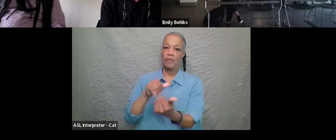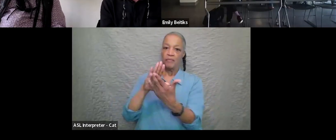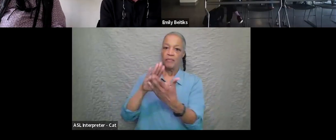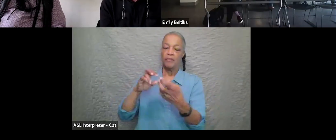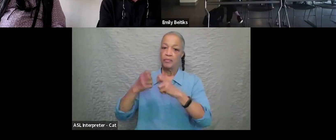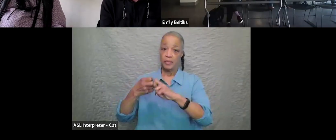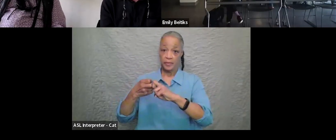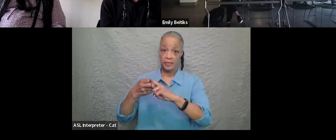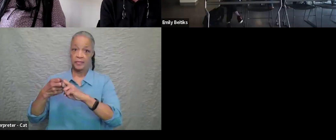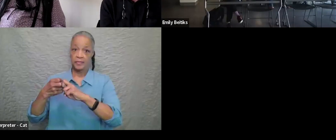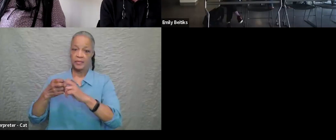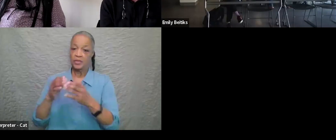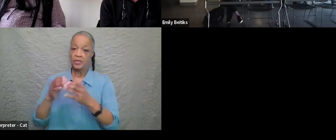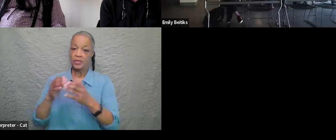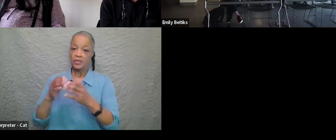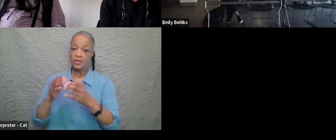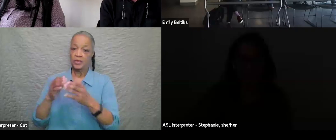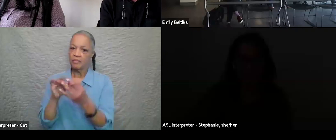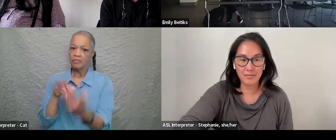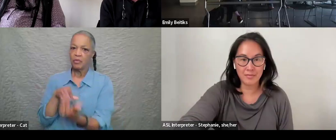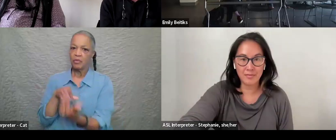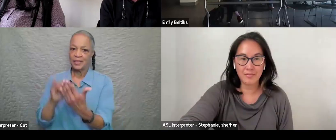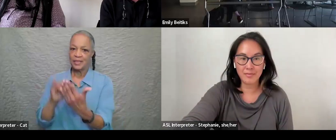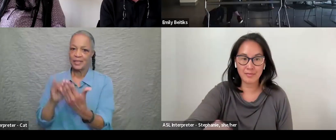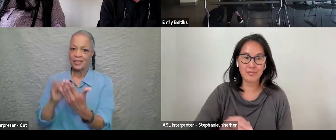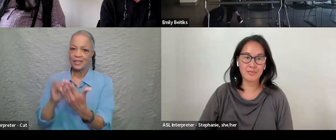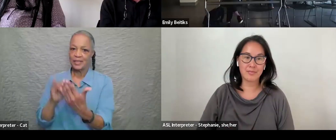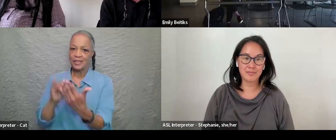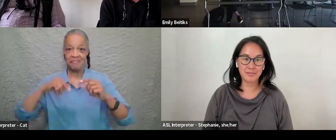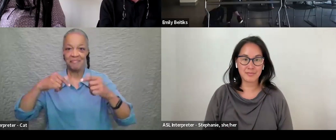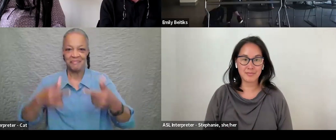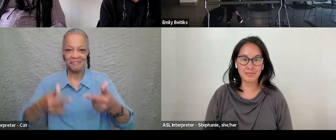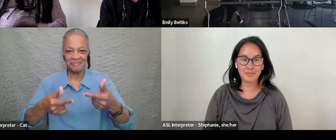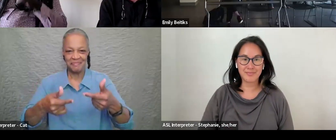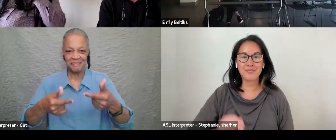I'd love you to address that if you could. Yeah, sure. Yeah. So here's the demoralizing part.